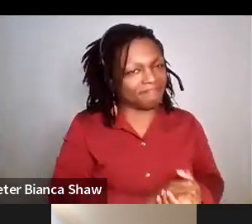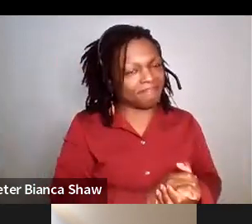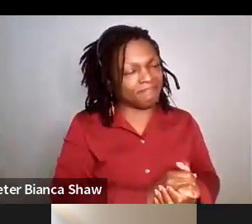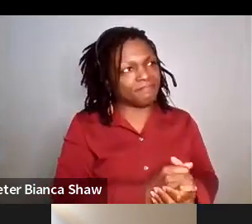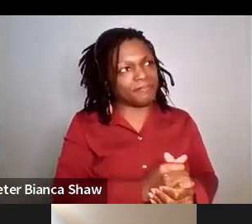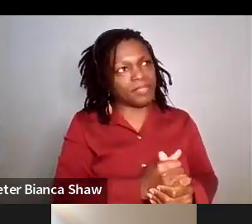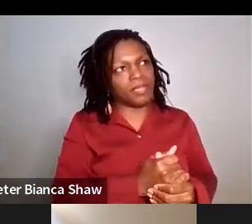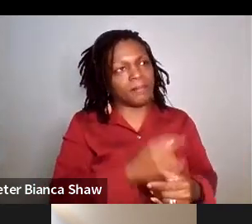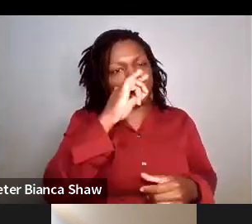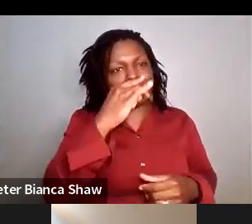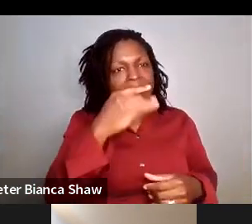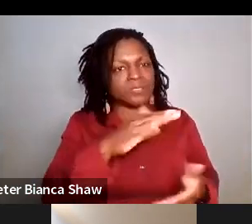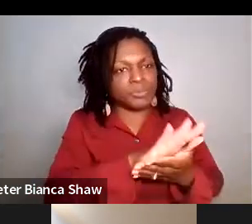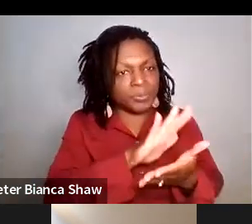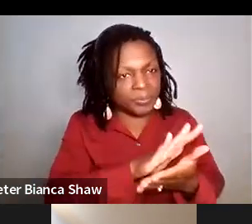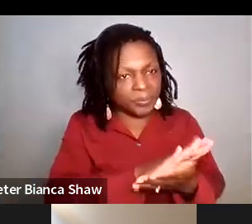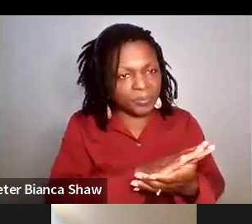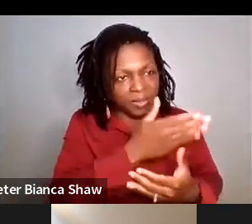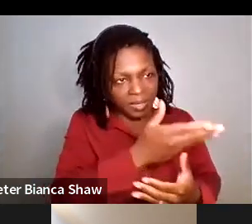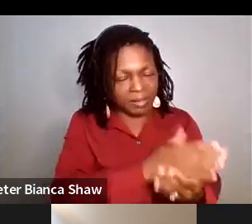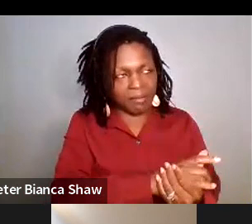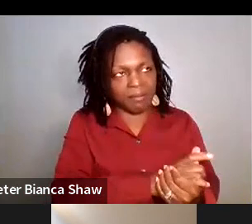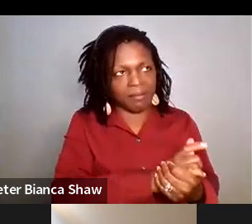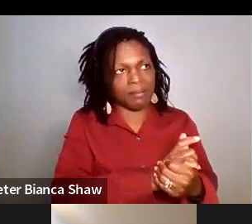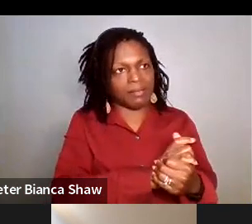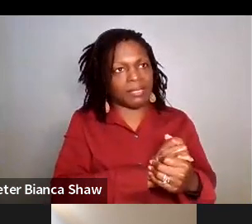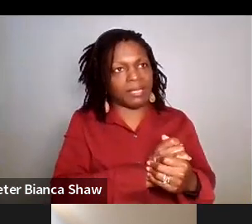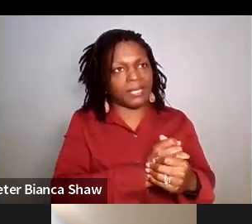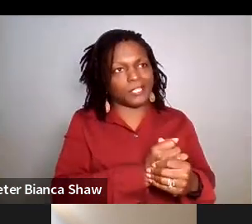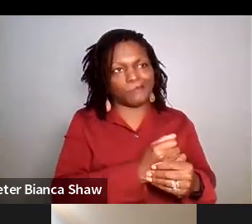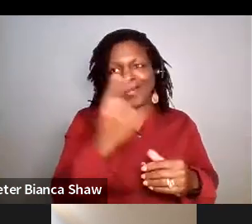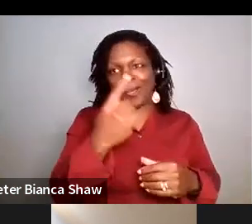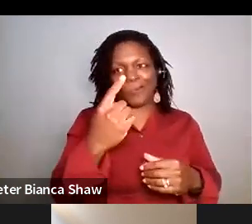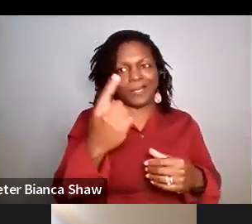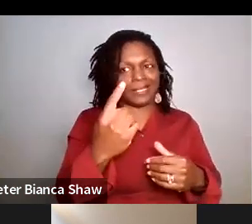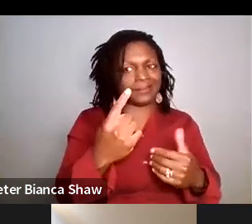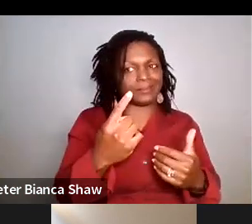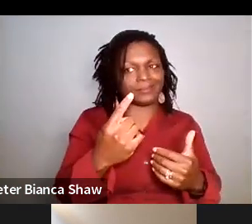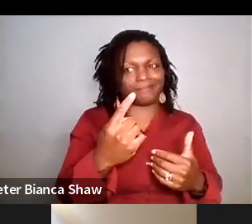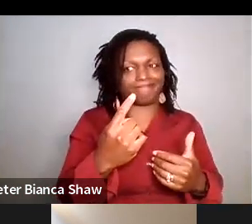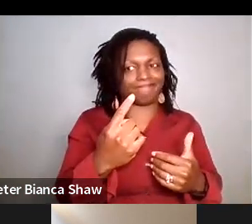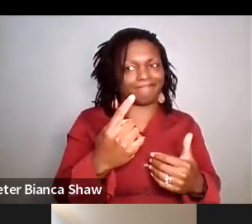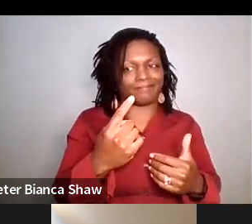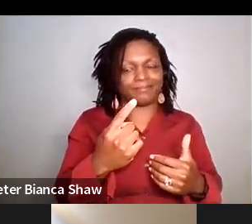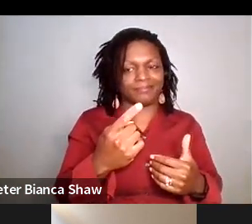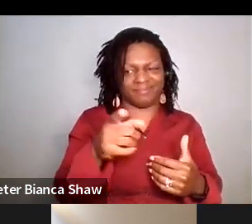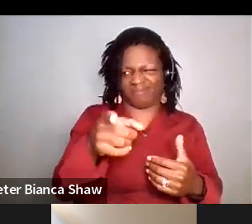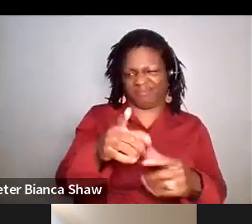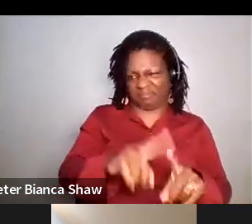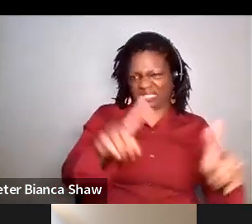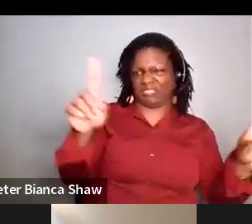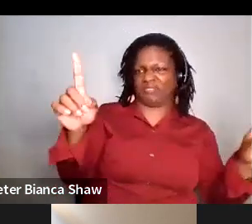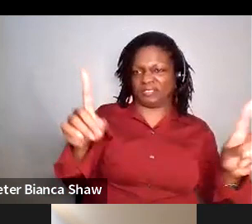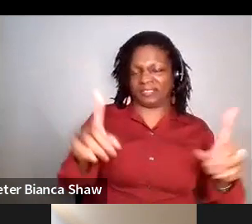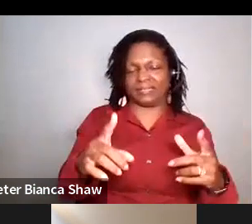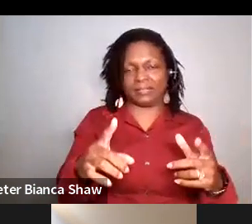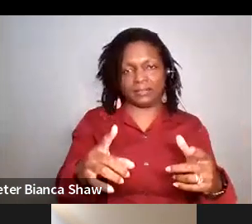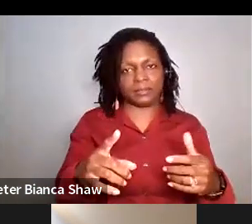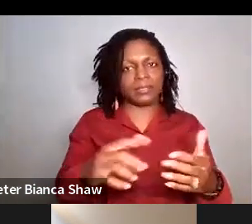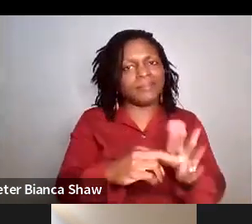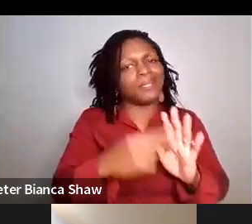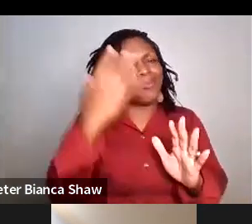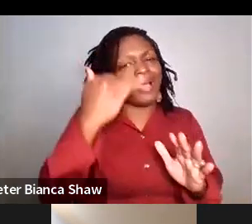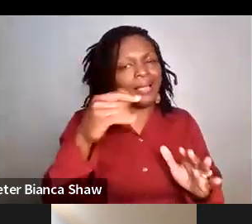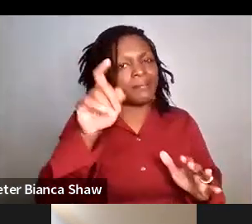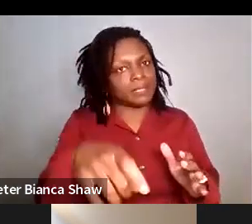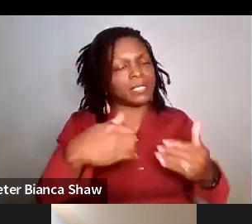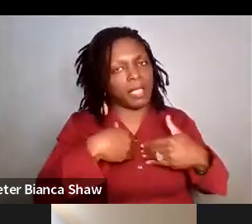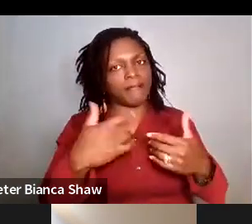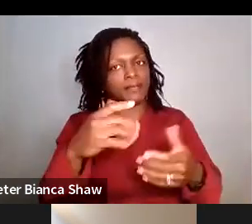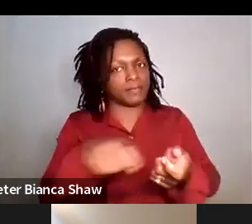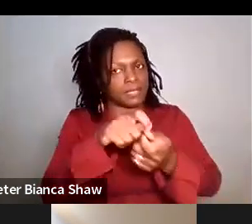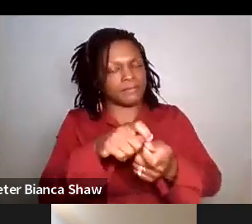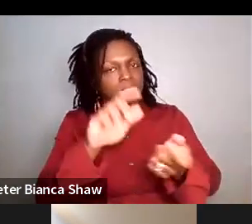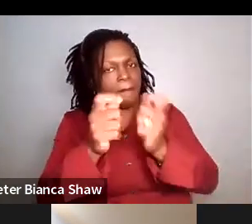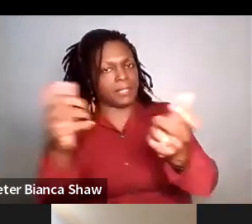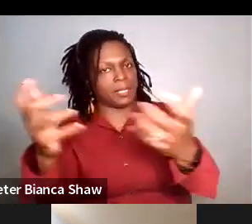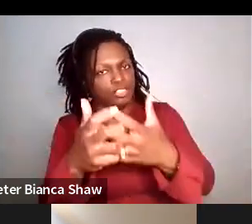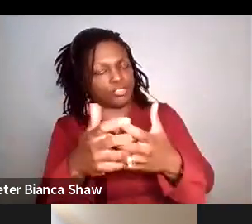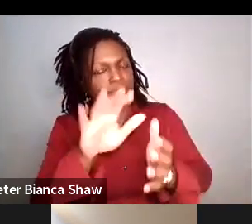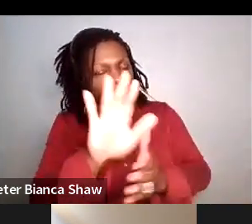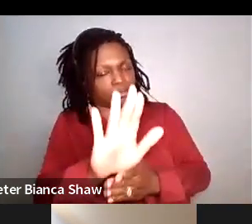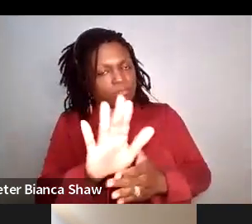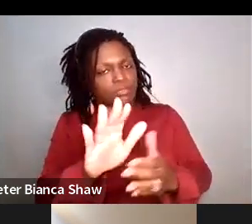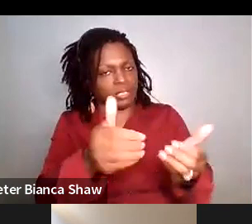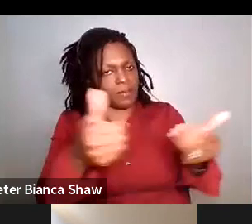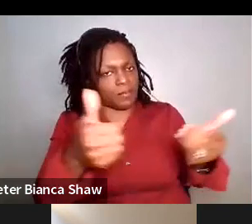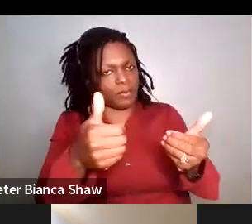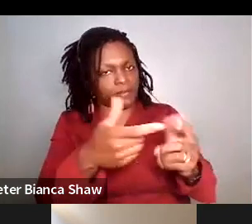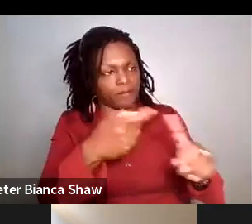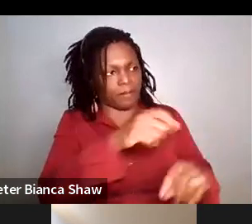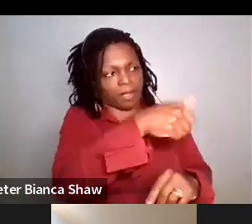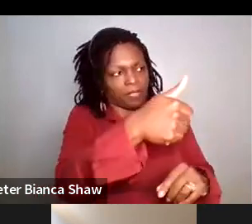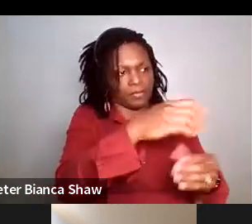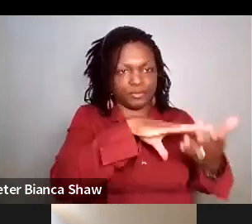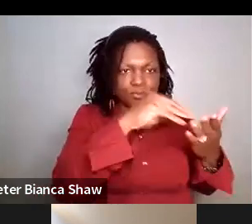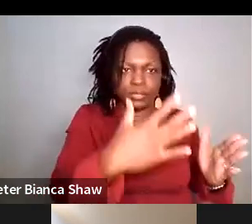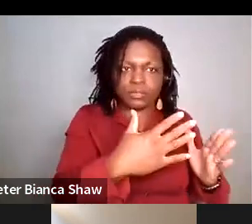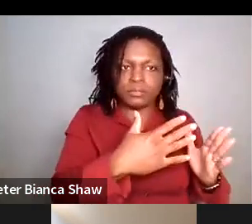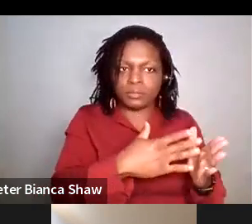She's always kind of singled out in day different because she has to have specific accommodations that separate her from everyone else.